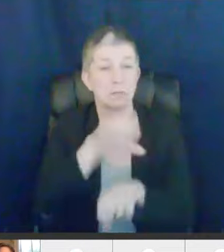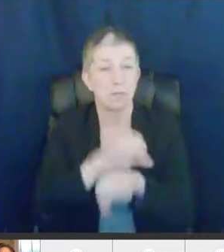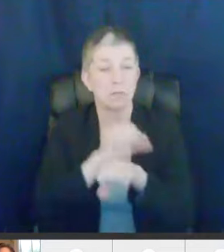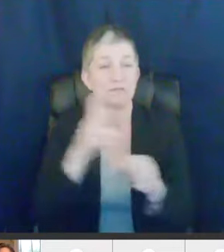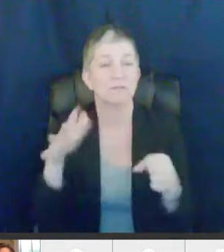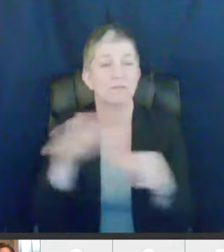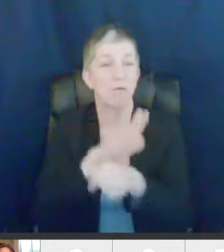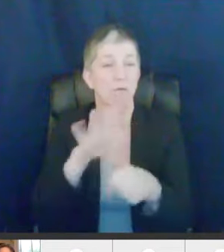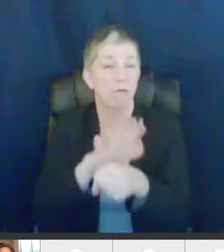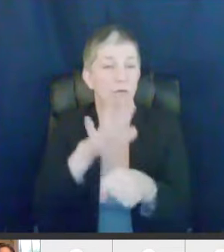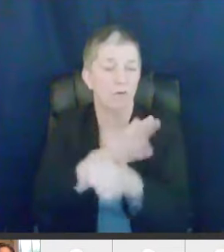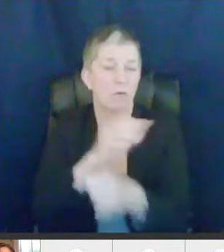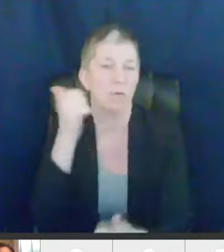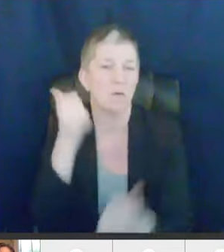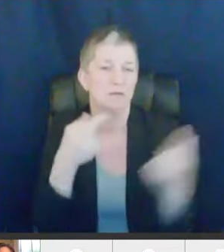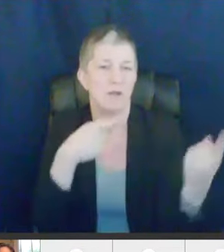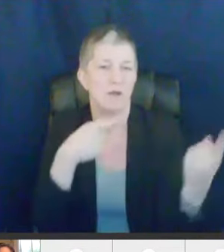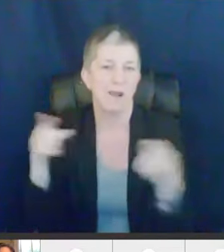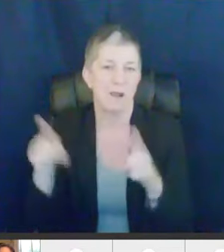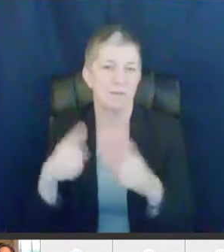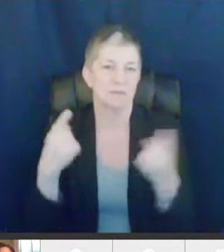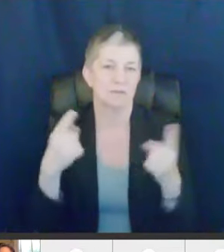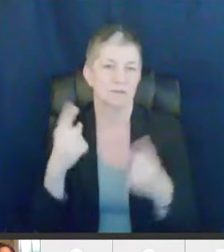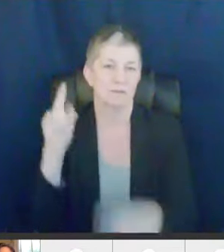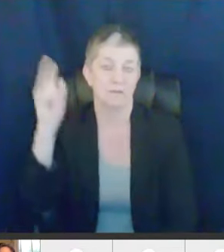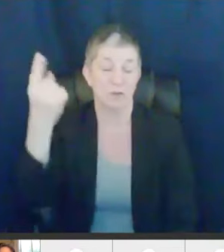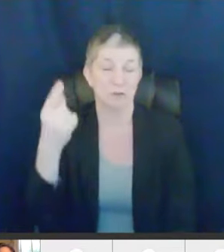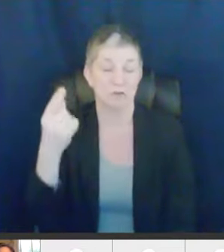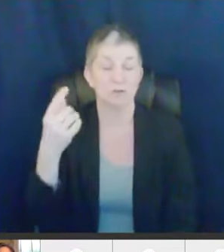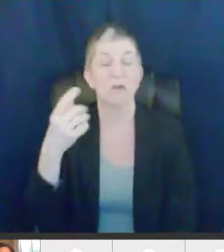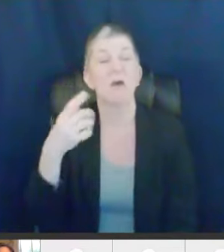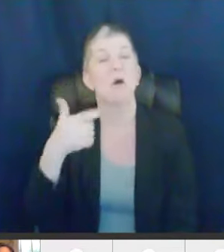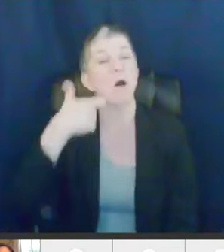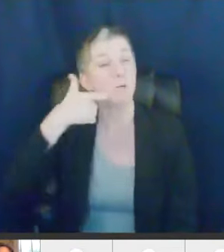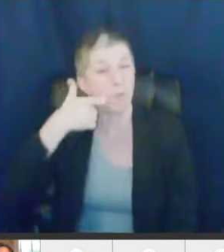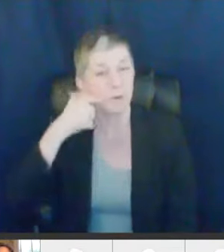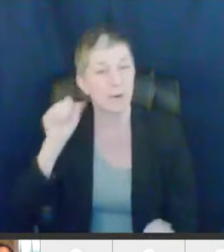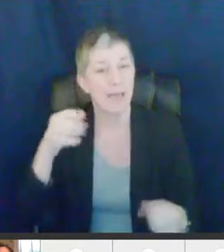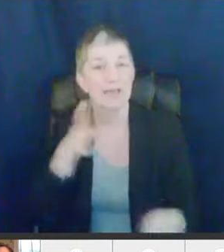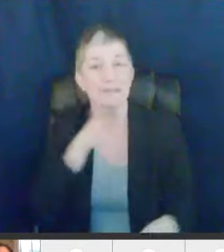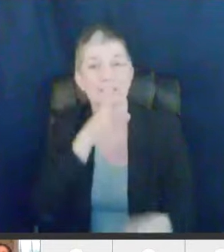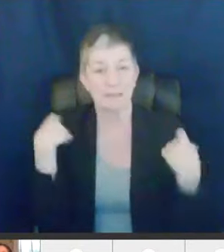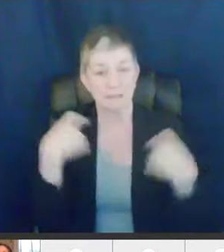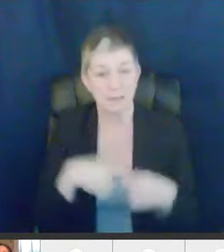first there is a spanish-speaking operator or a language line translator